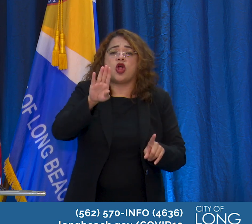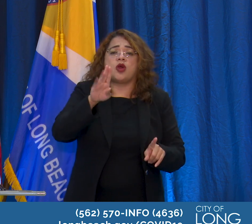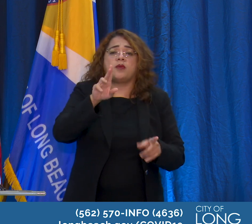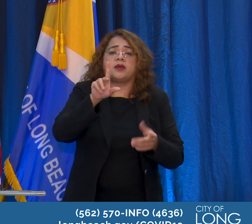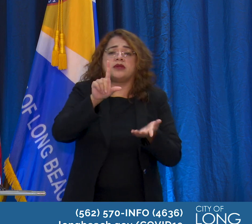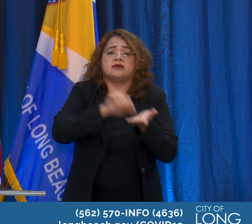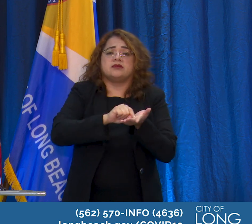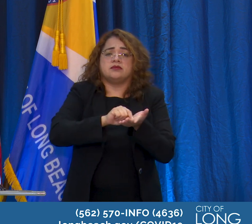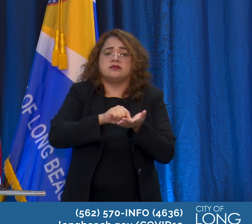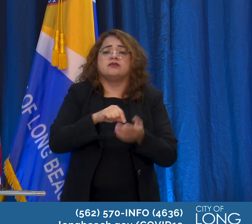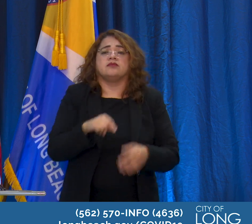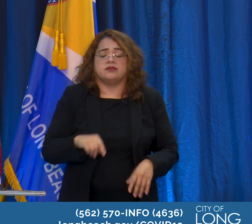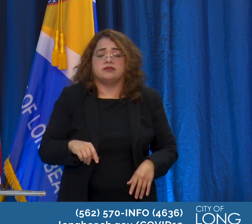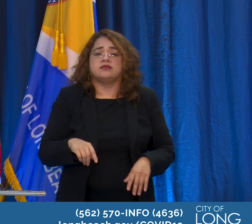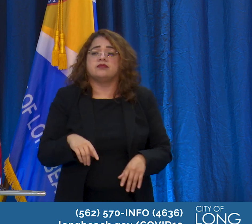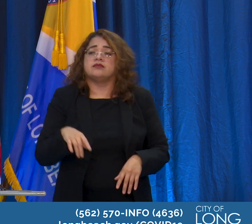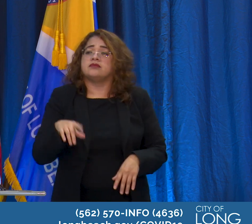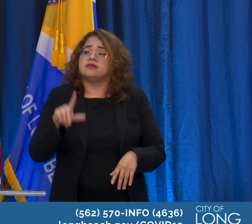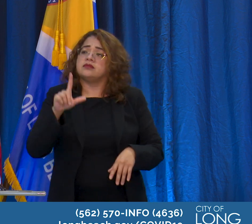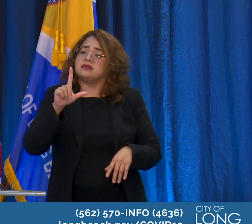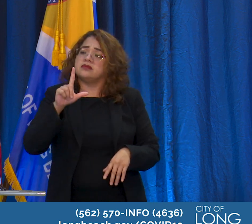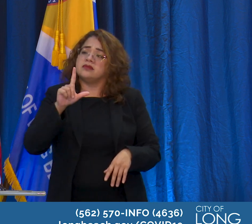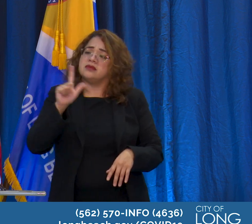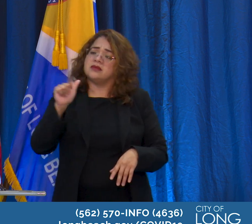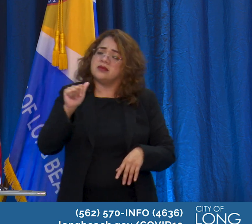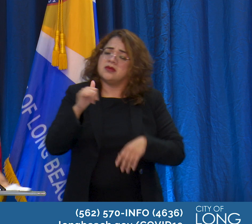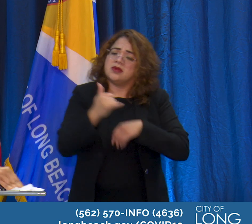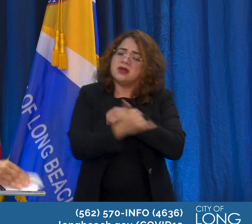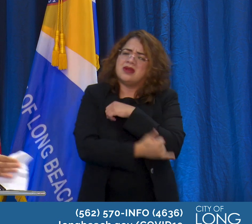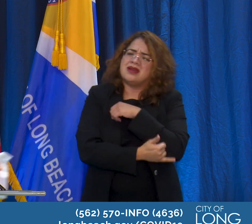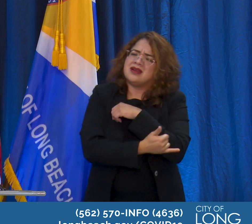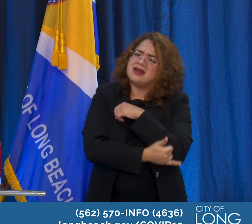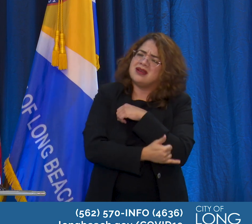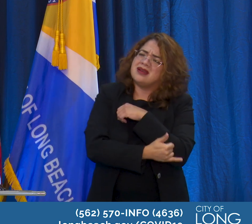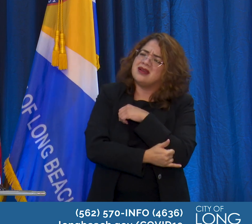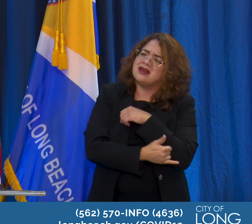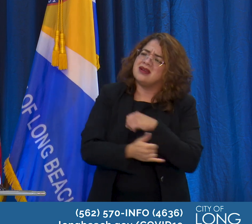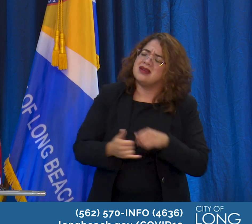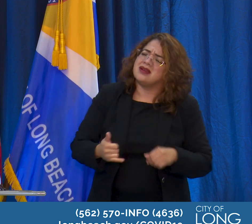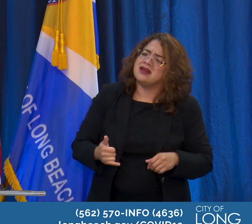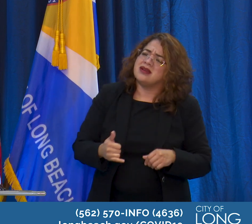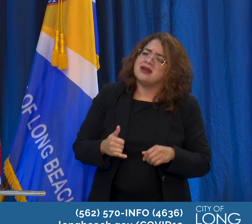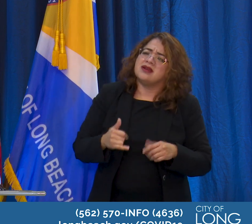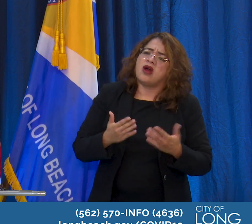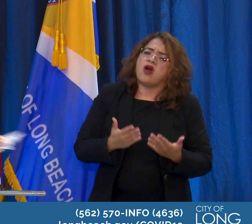So the county announced today that they would allow K-12 schools to offer in person services